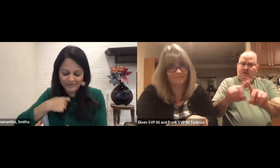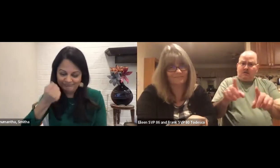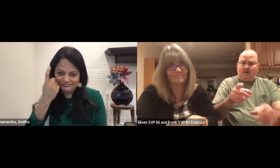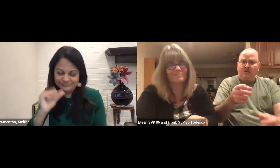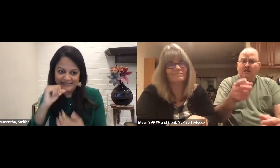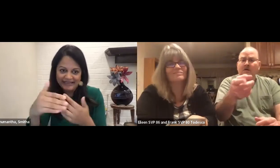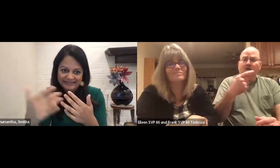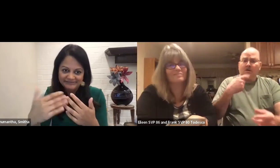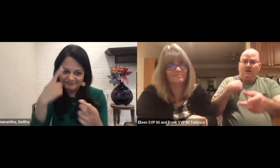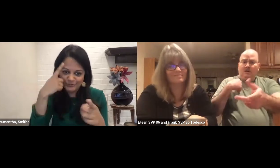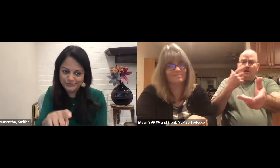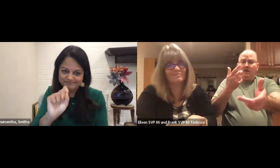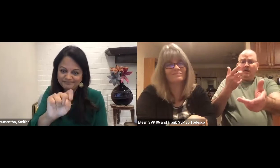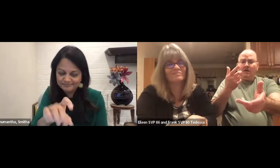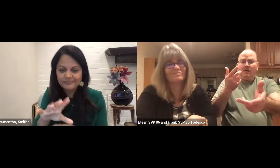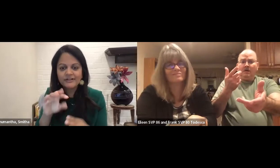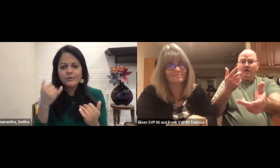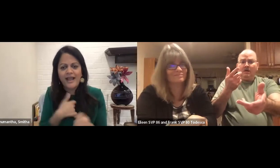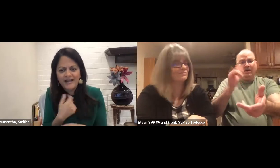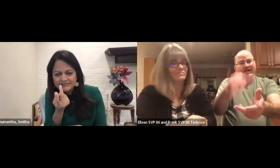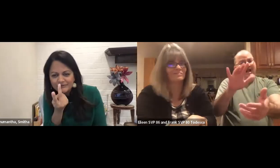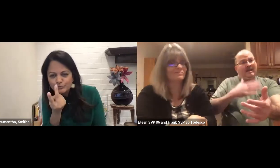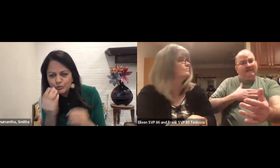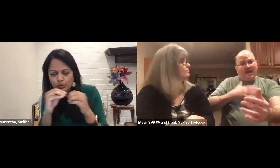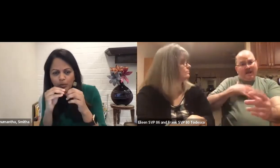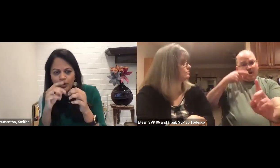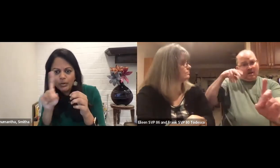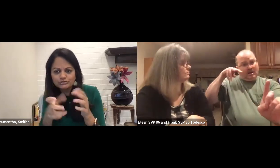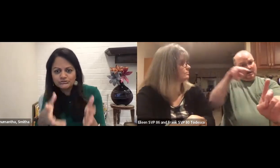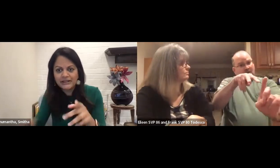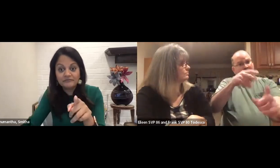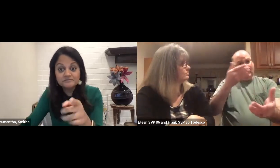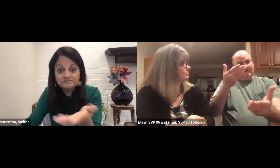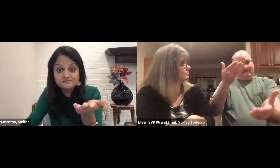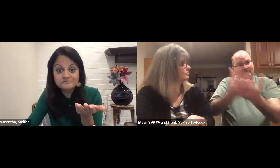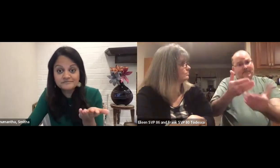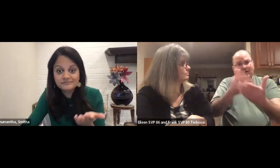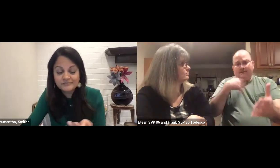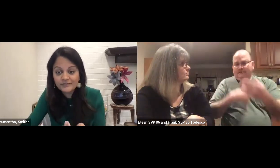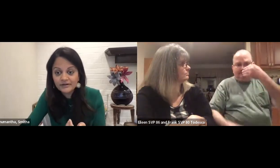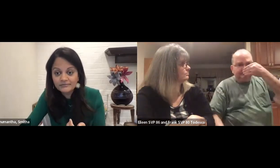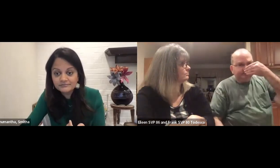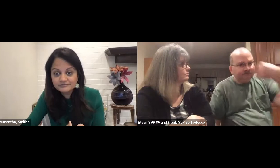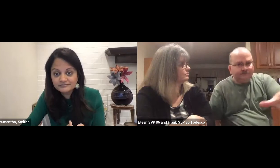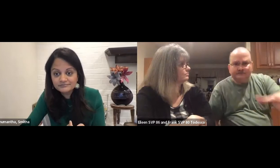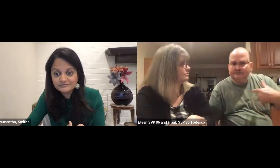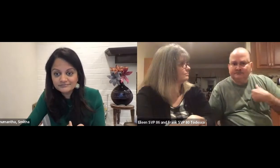Everything. The price of everything has been going up, so I agree. OK, so I have two more questions left. Oh, go ahead, Frank.